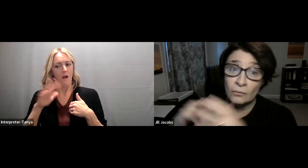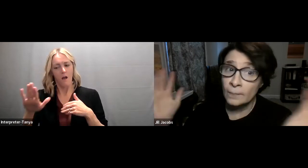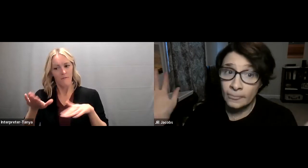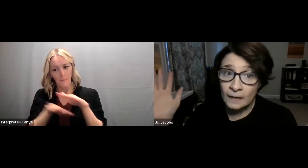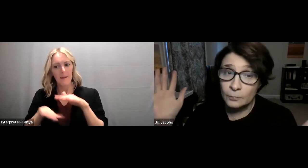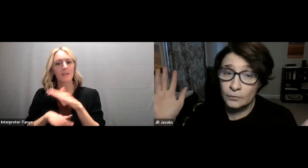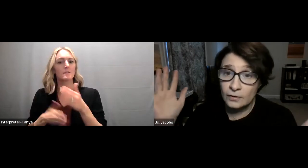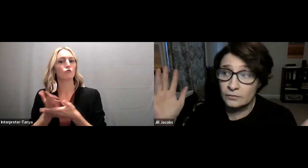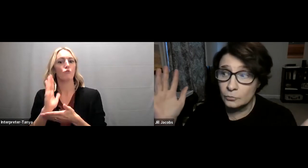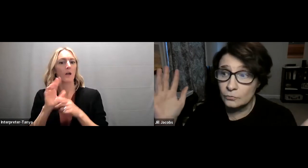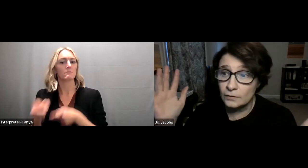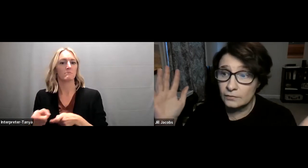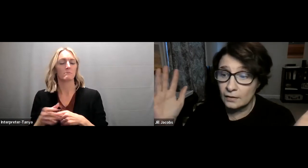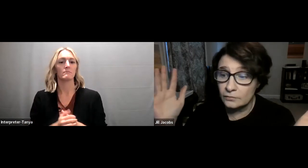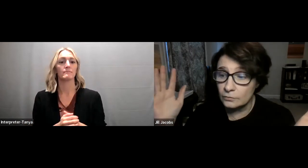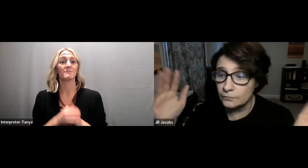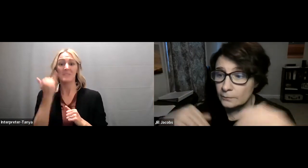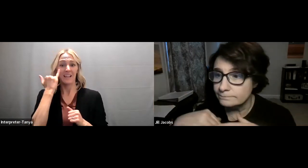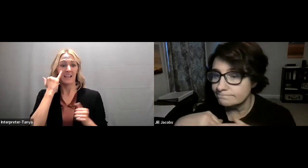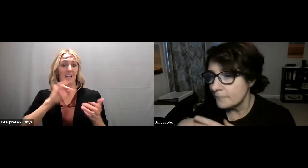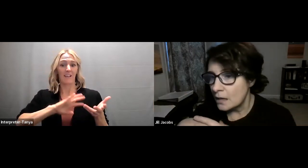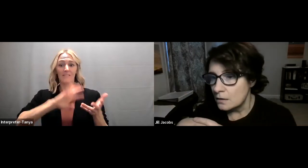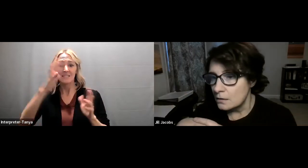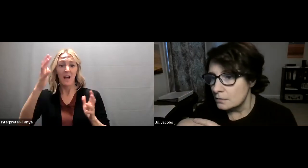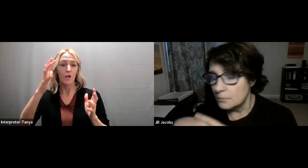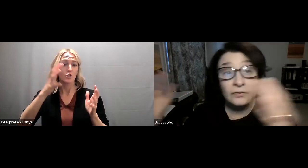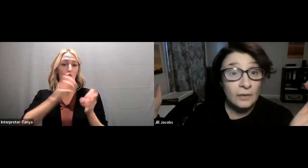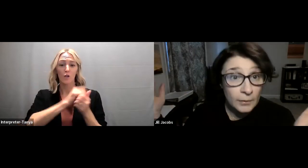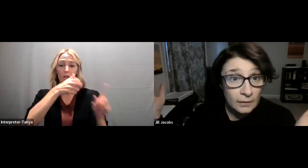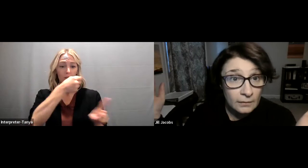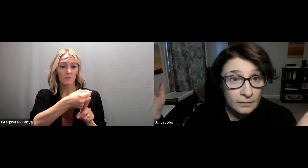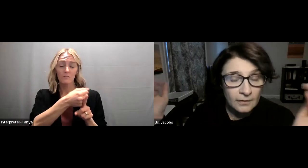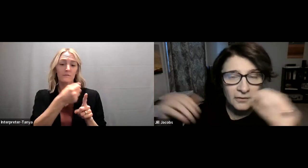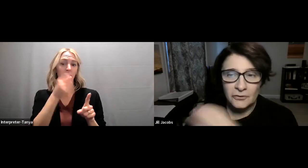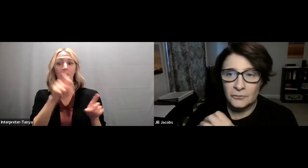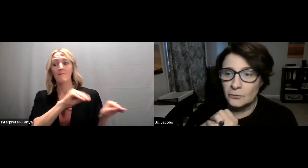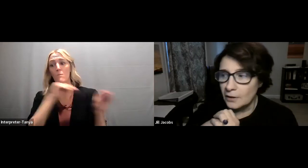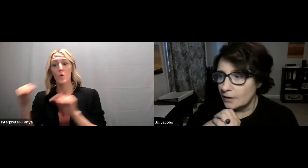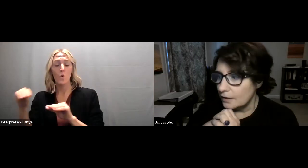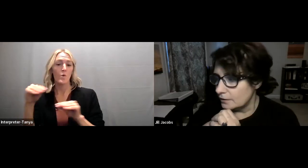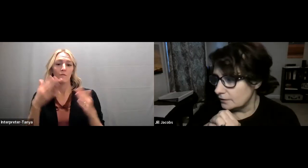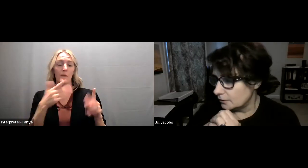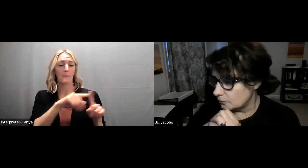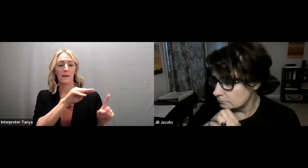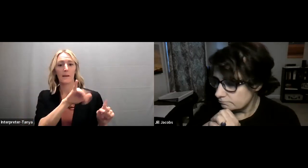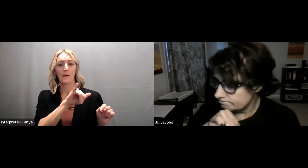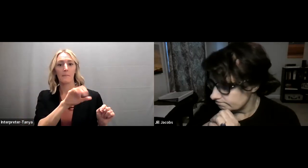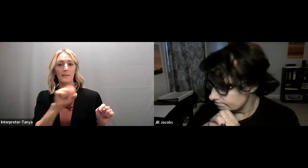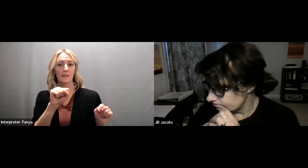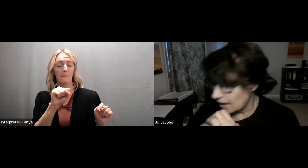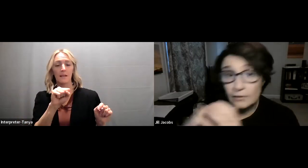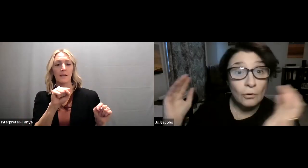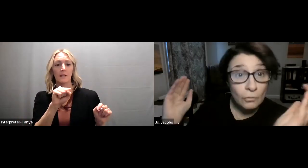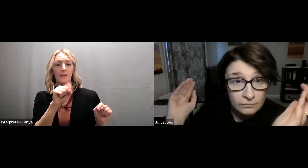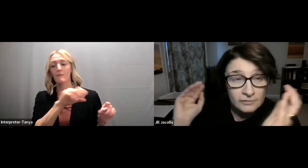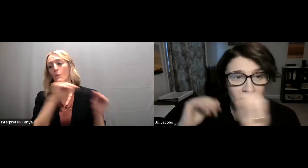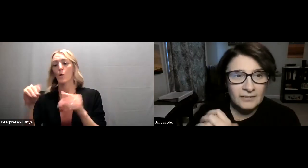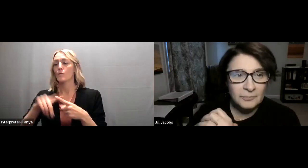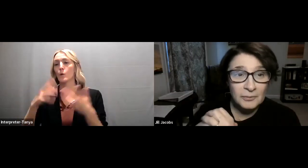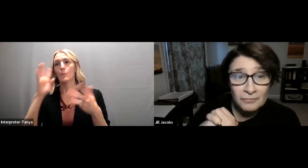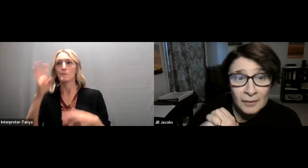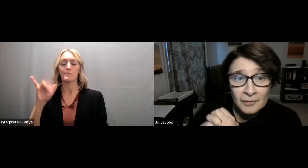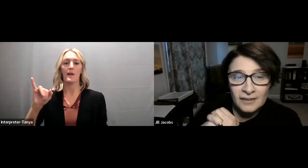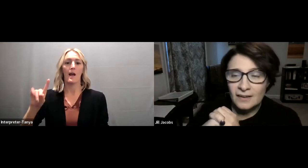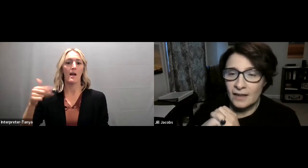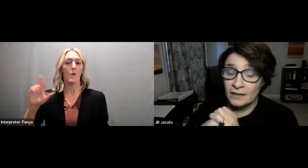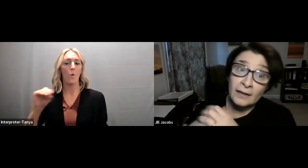So person has to move in a disaster from Mississippi to you know, Idaho to be with family, and